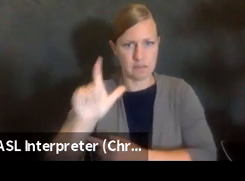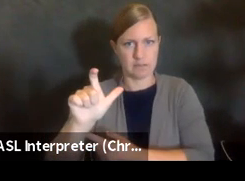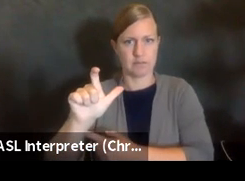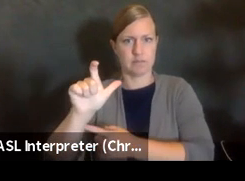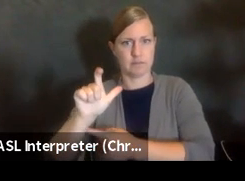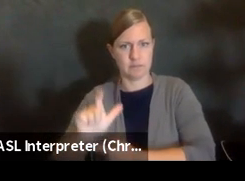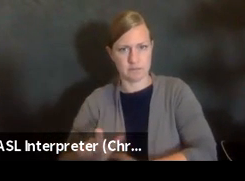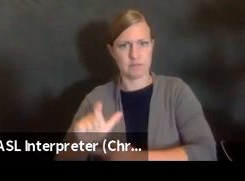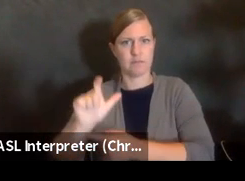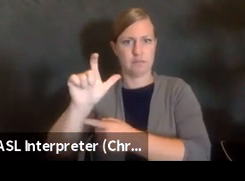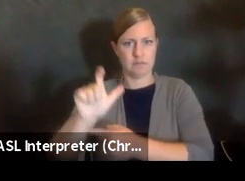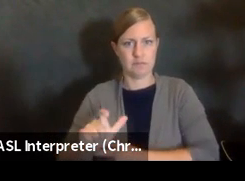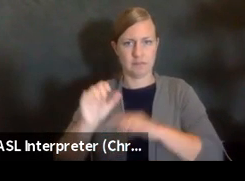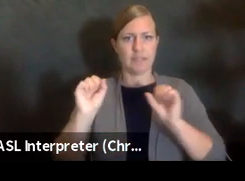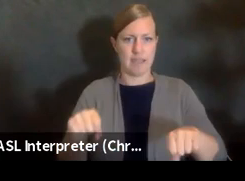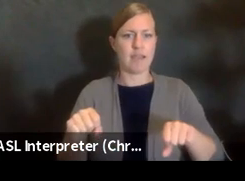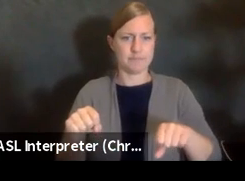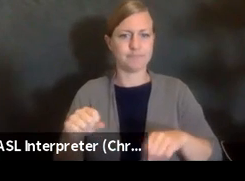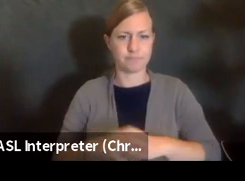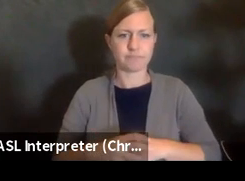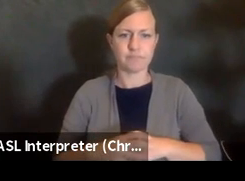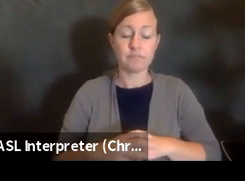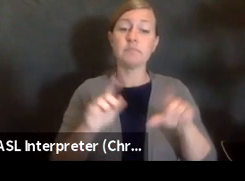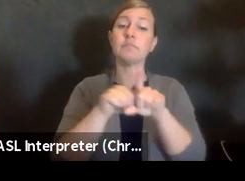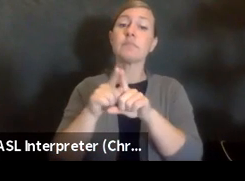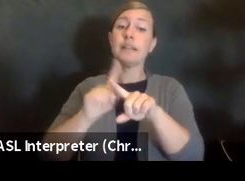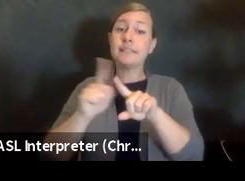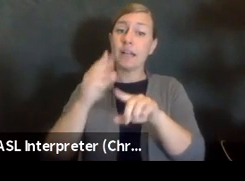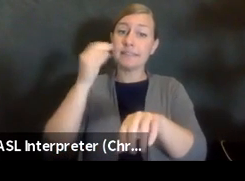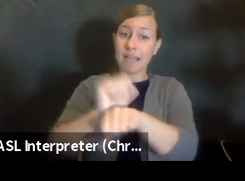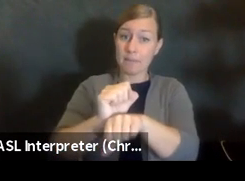Jeff Crawford: as well. So if you've created an assignment and you forgot to add a topic to it.